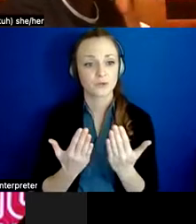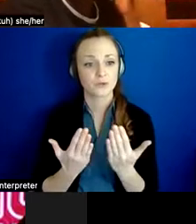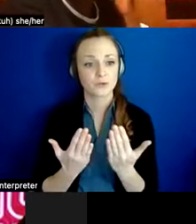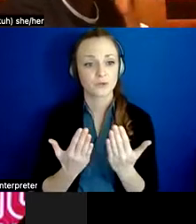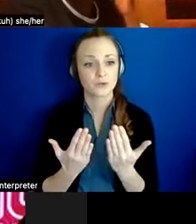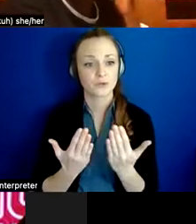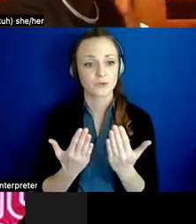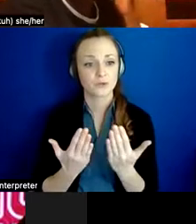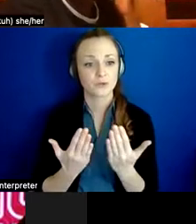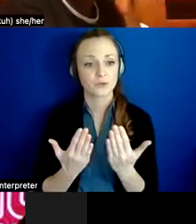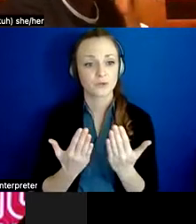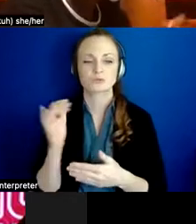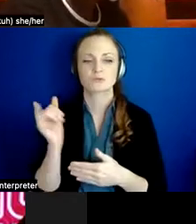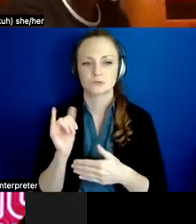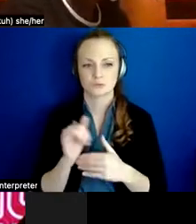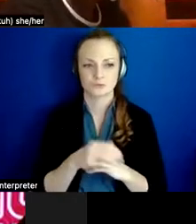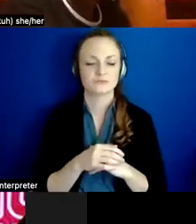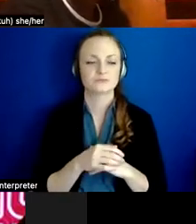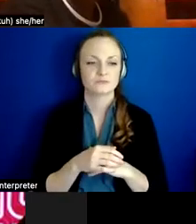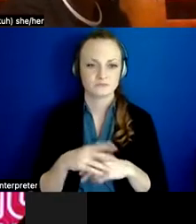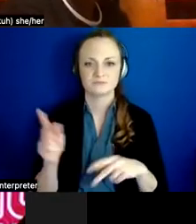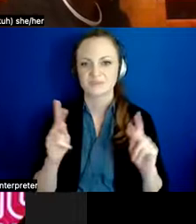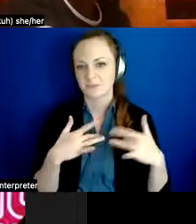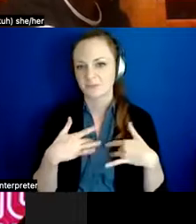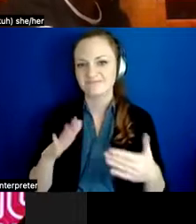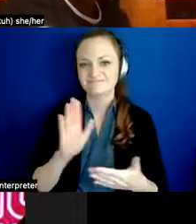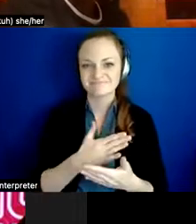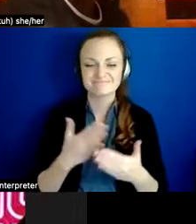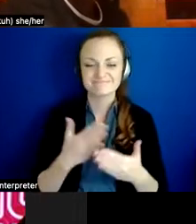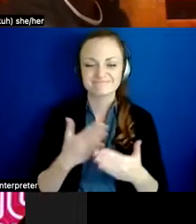sing and everybody has the words and there you go see here.